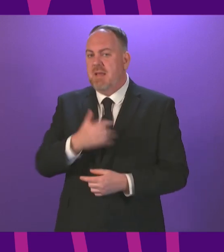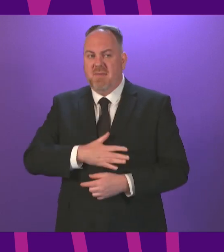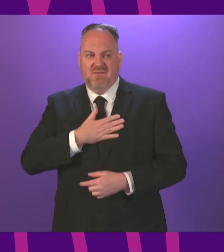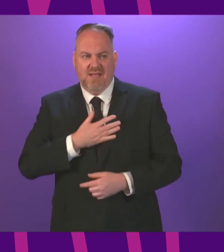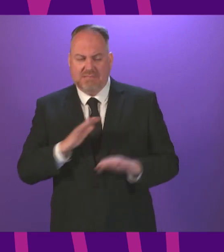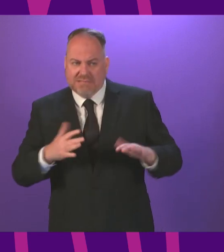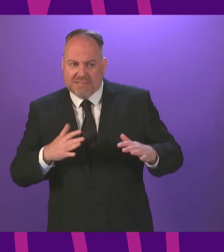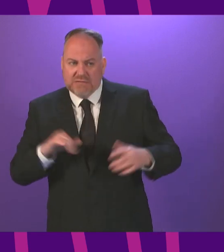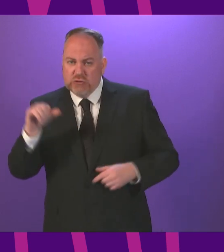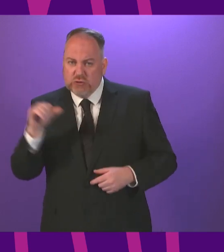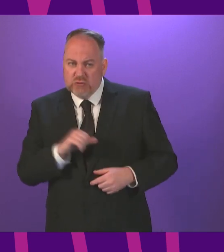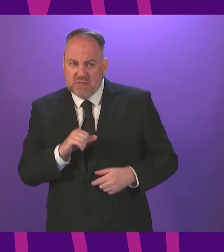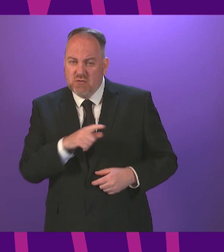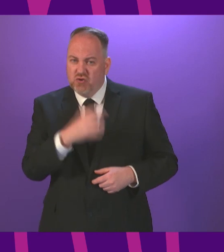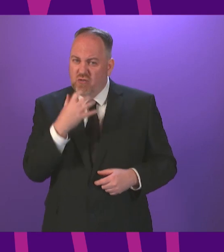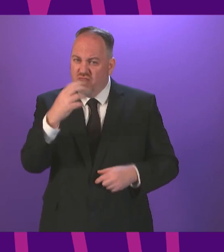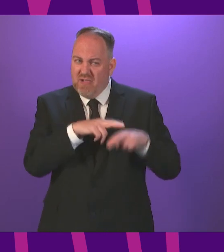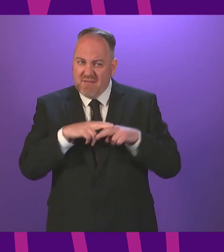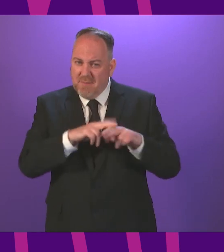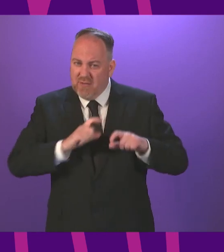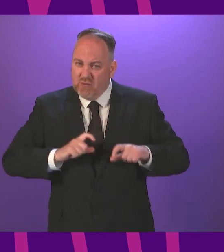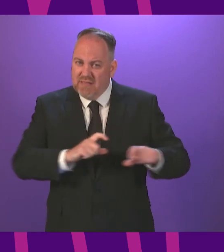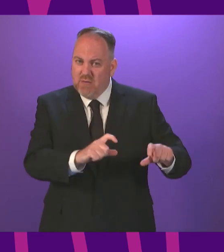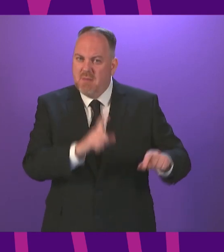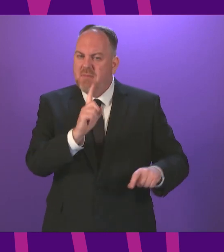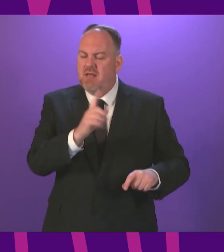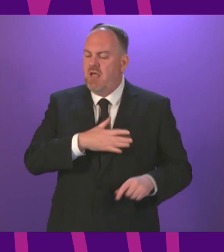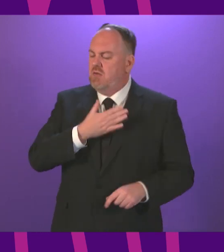and should retain its place. That debate is not for today.